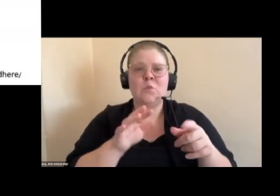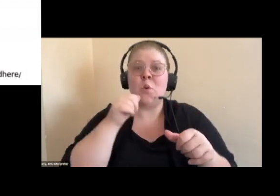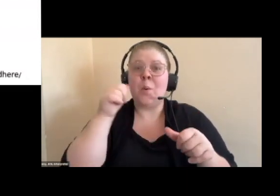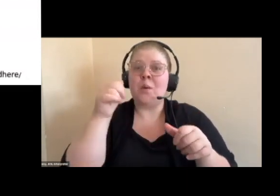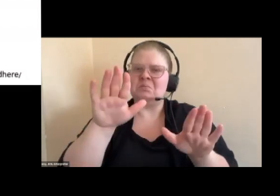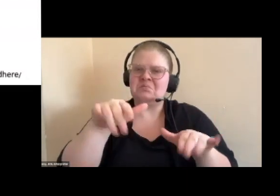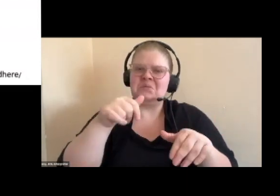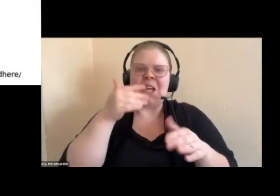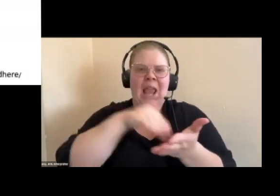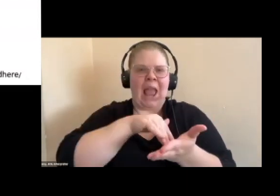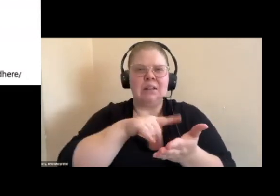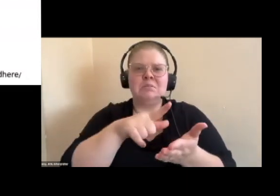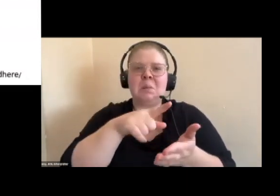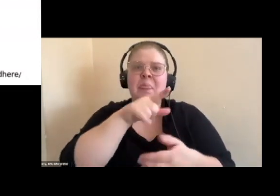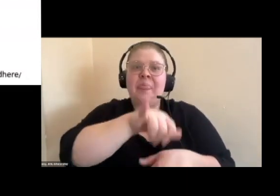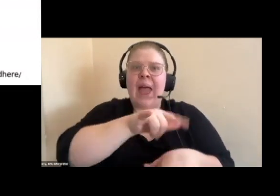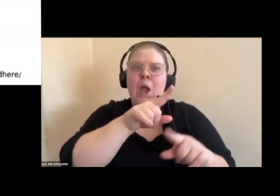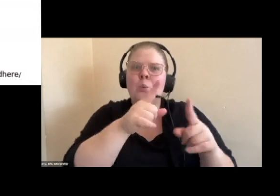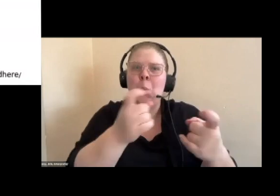that was just a tool that I wanted to